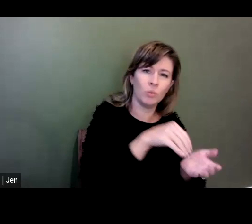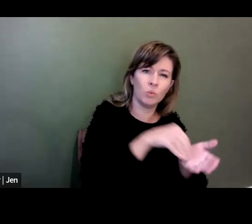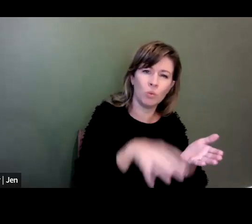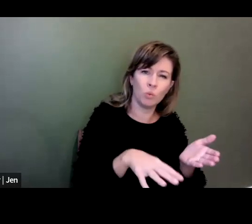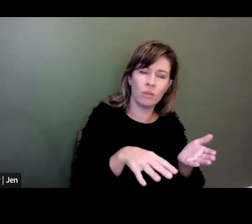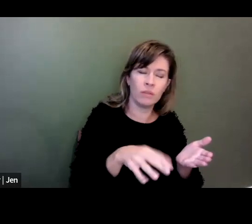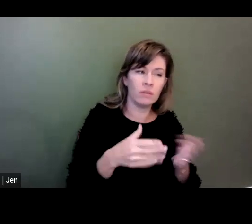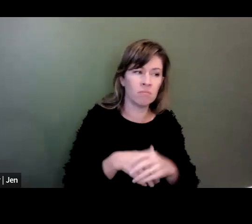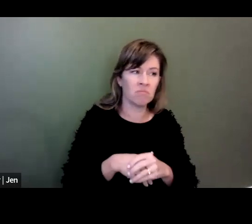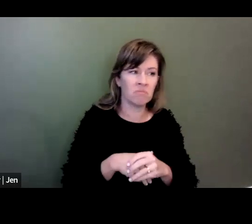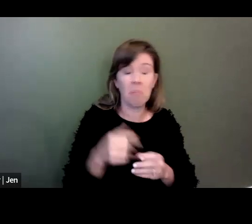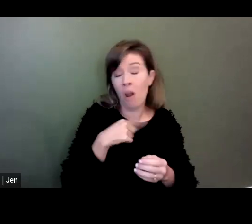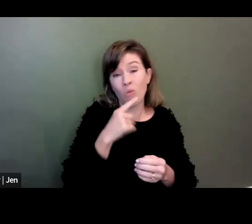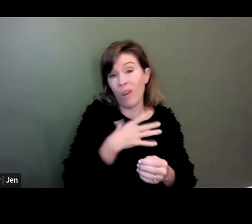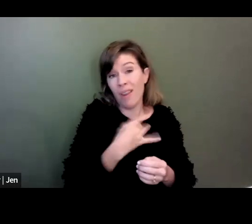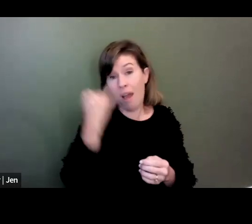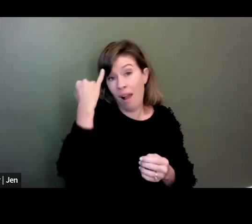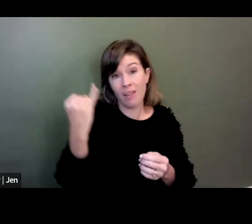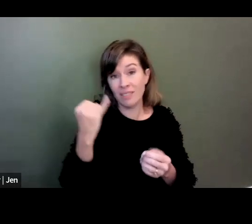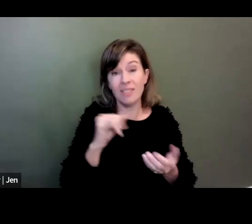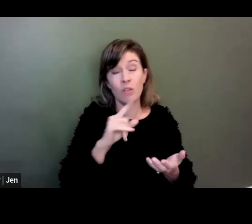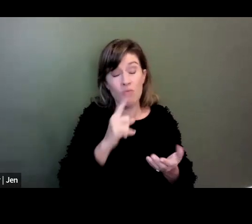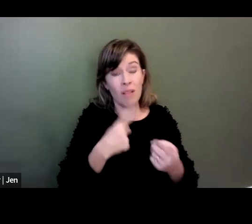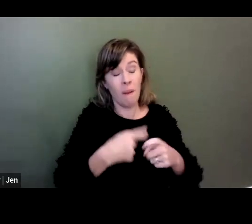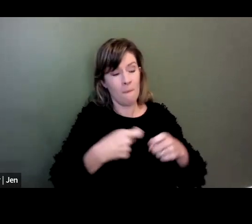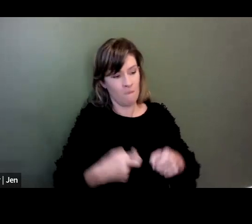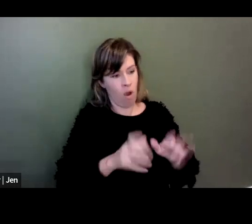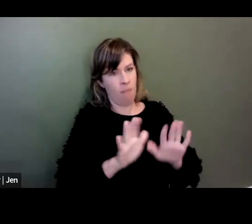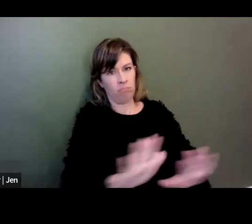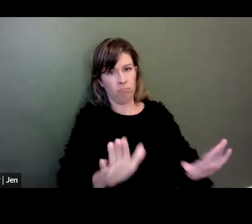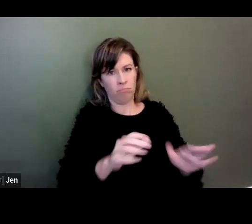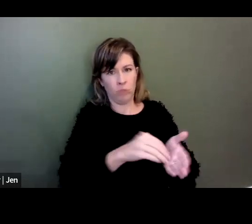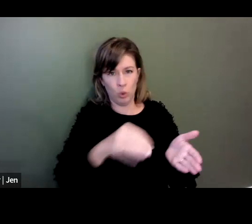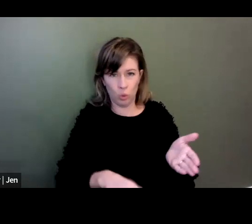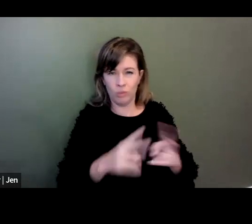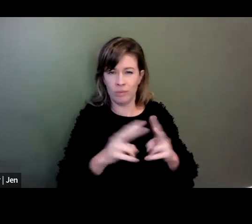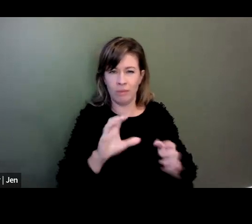comes from organically from the students sometimes. And it 's not this top-down administrative kind of way of